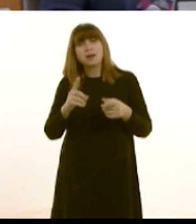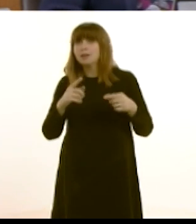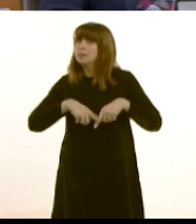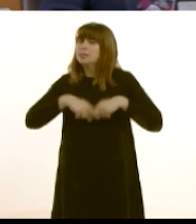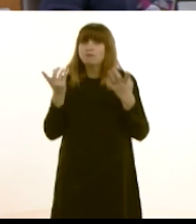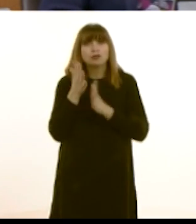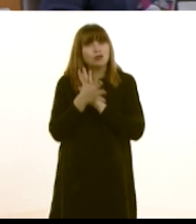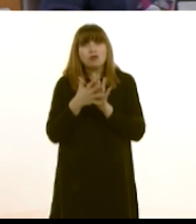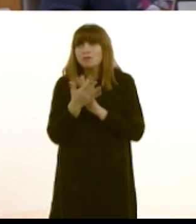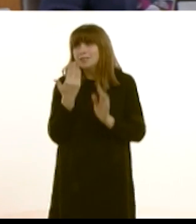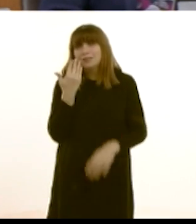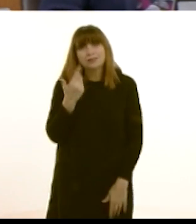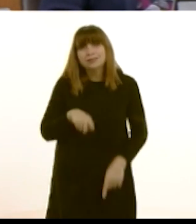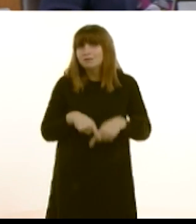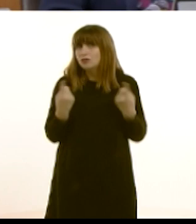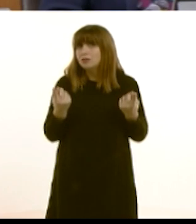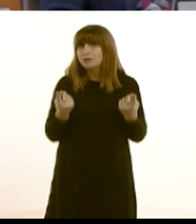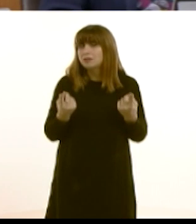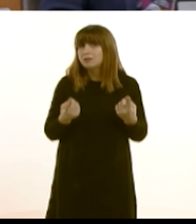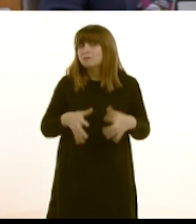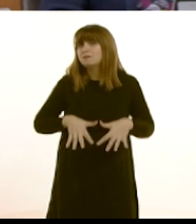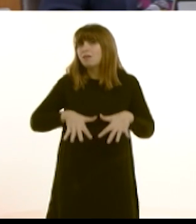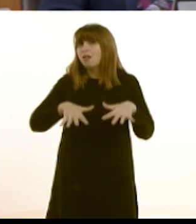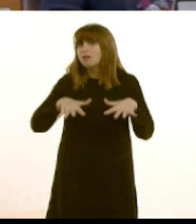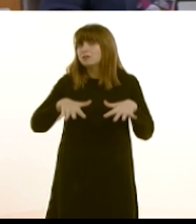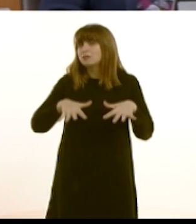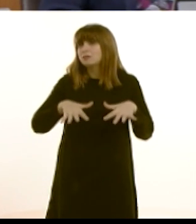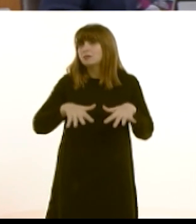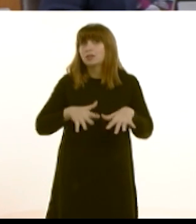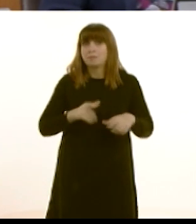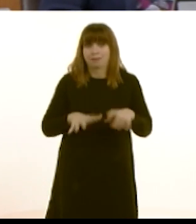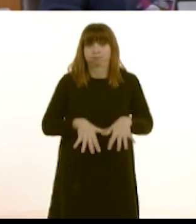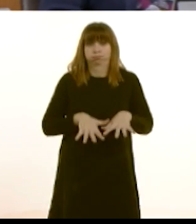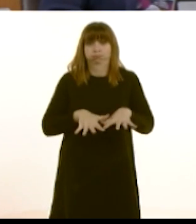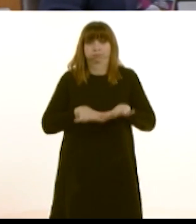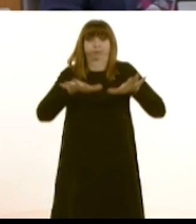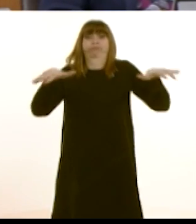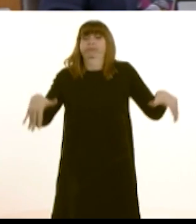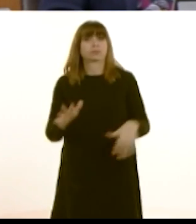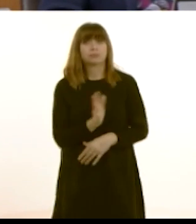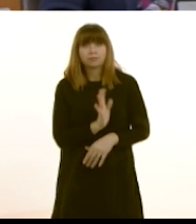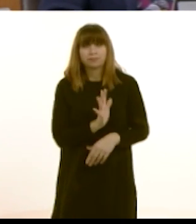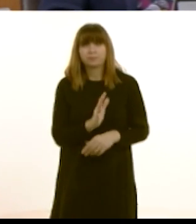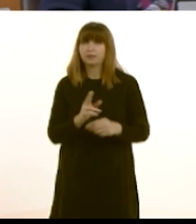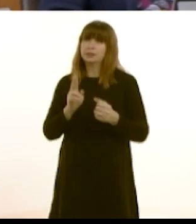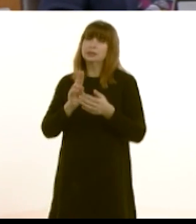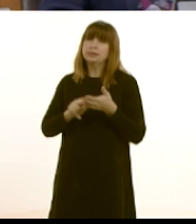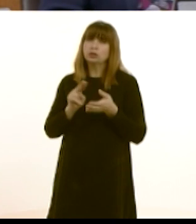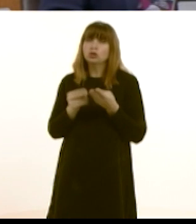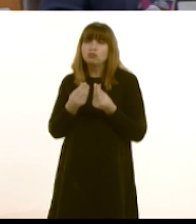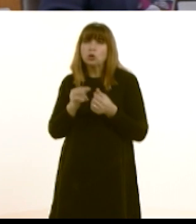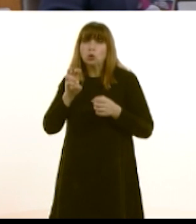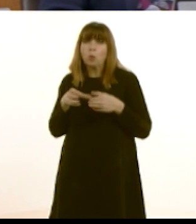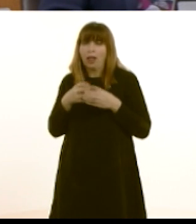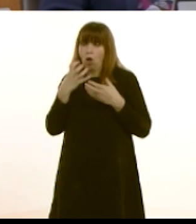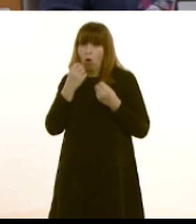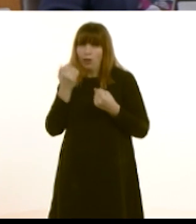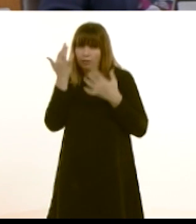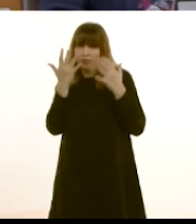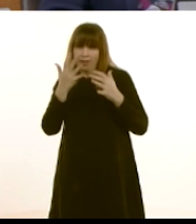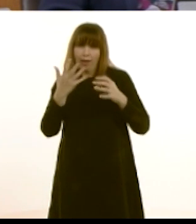Having said that, of course, Natural Resources Wales always assess how effective the embankments